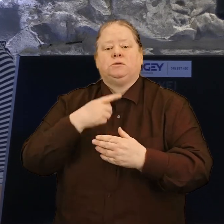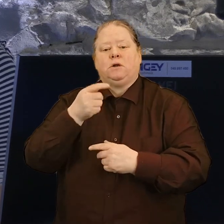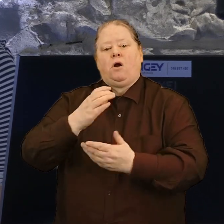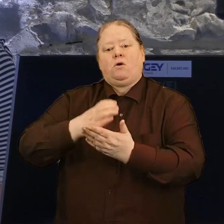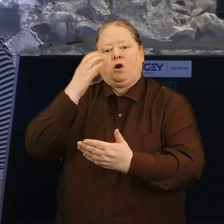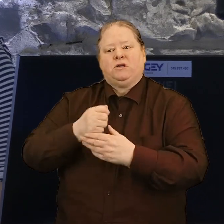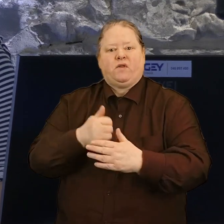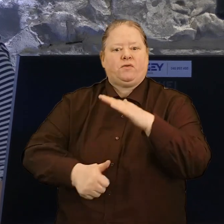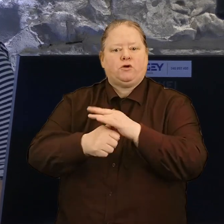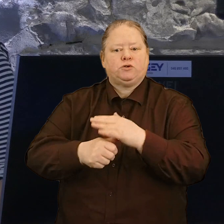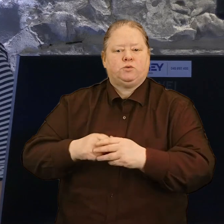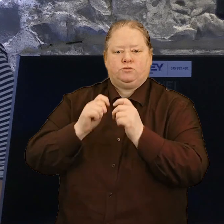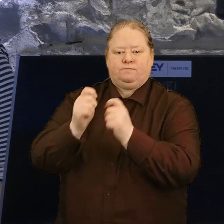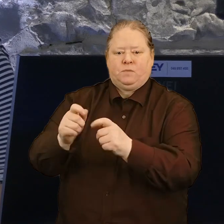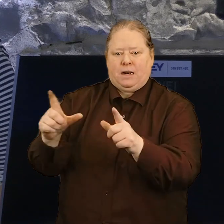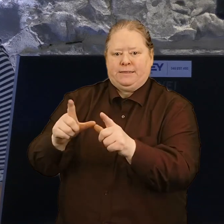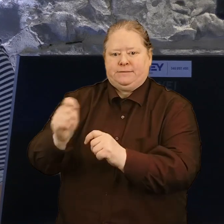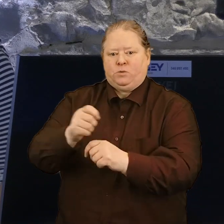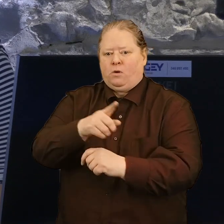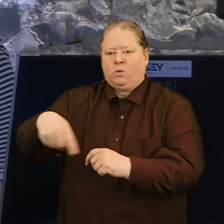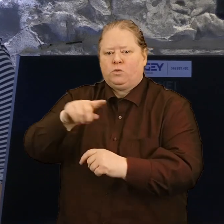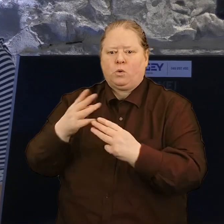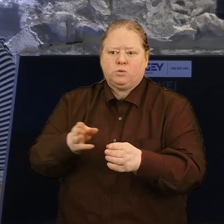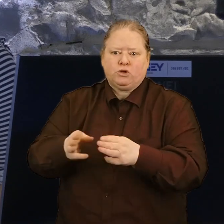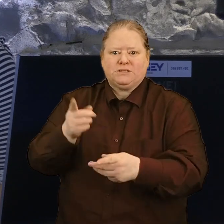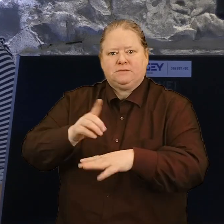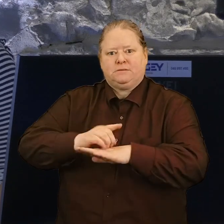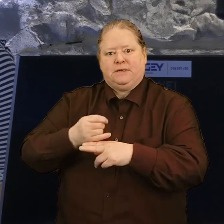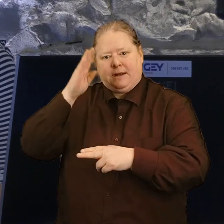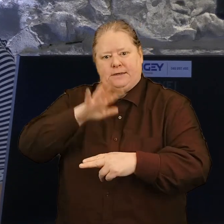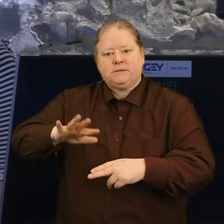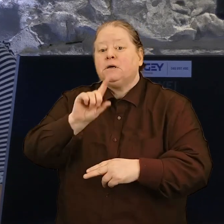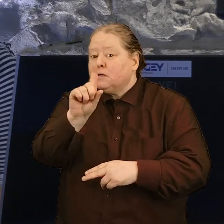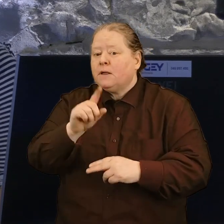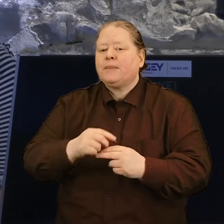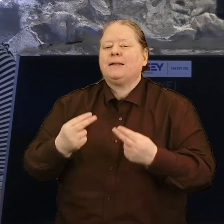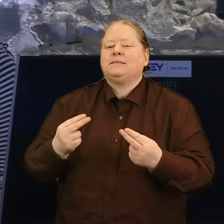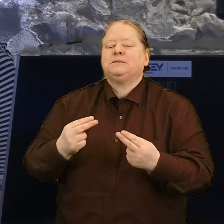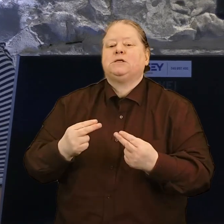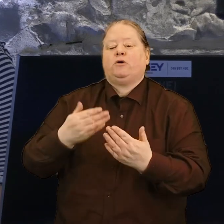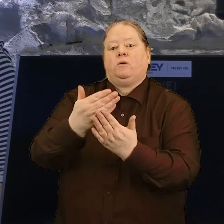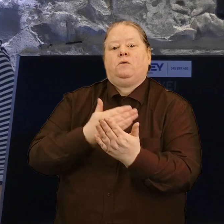all of those who wish to practice medicine on the island of Ireland. However, the necessary parliamentary legislation to